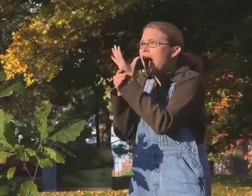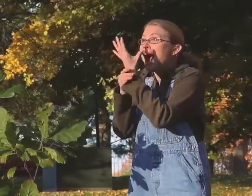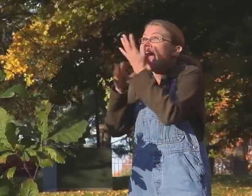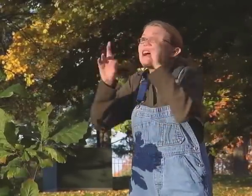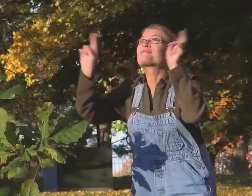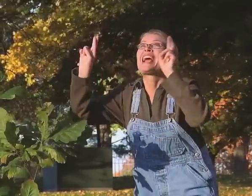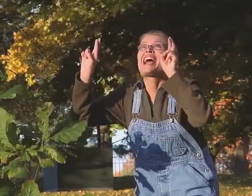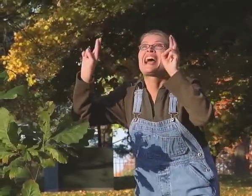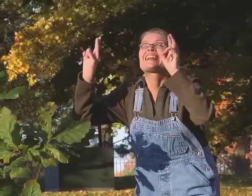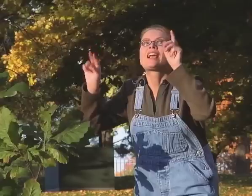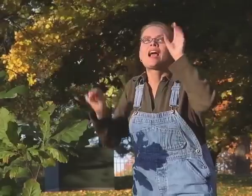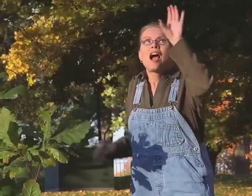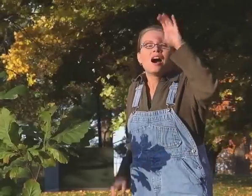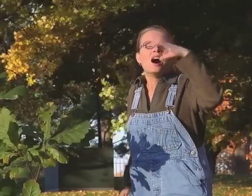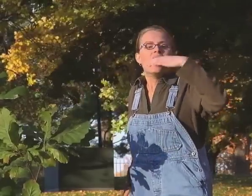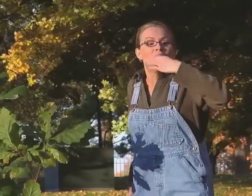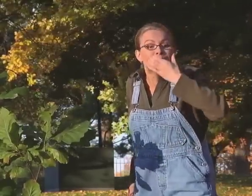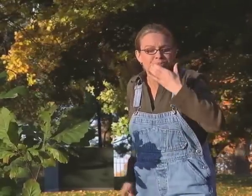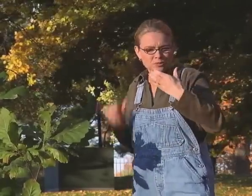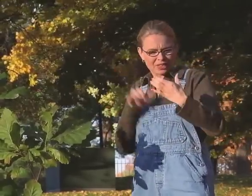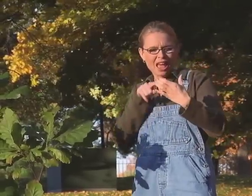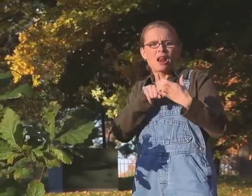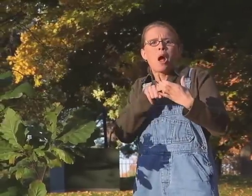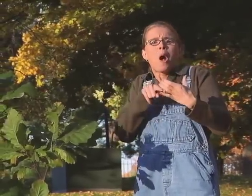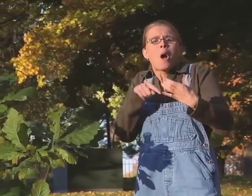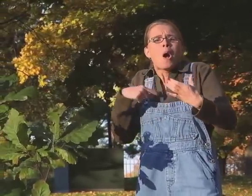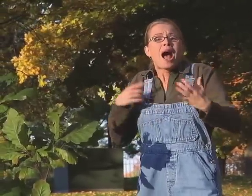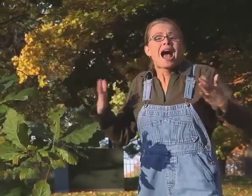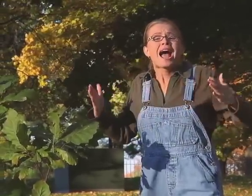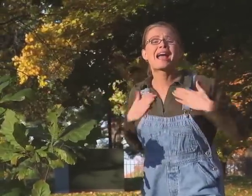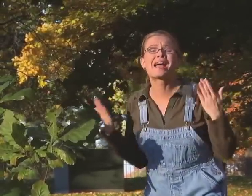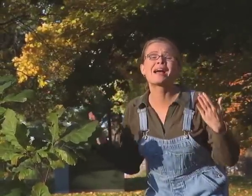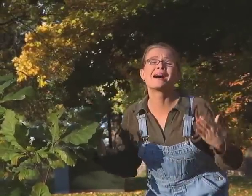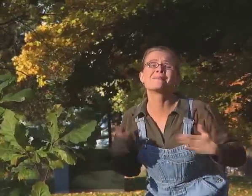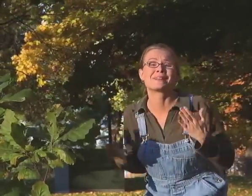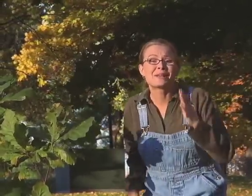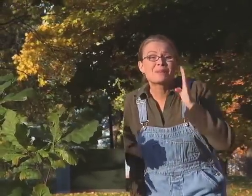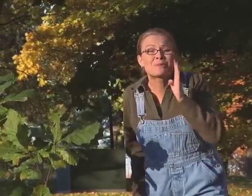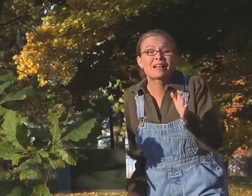AND THE APPLES ARE READY TO BE PICKED AND EATEN, I'LL BE SO HAPPY!